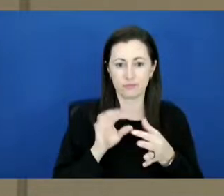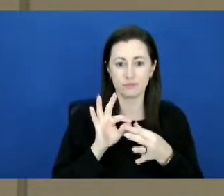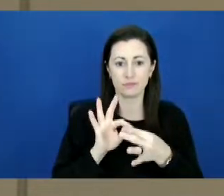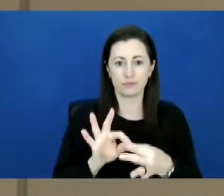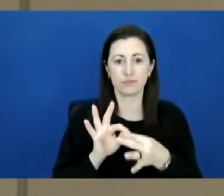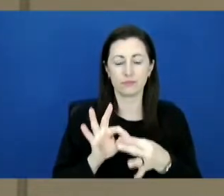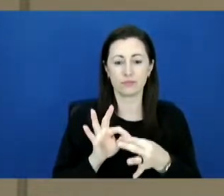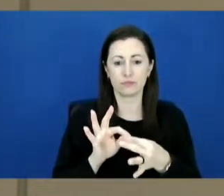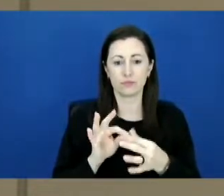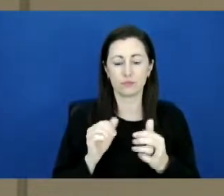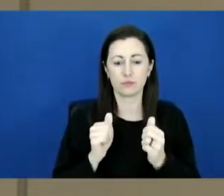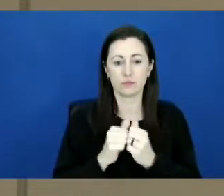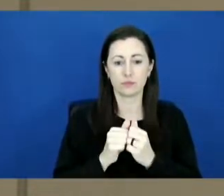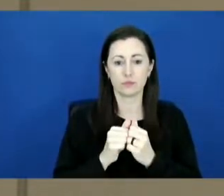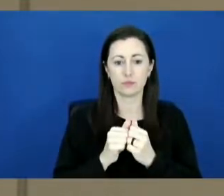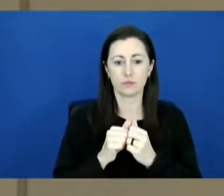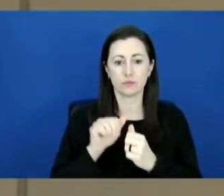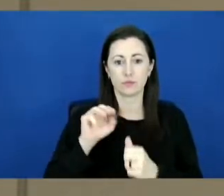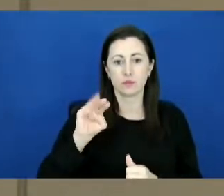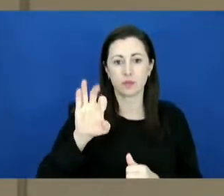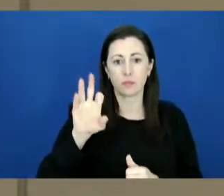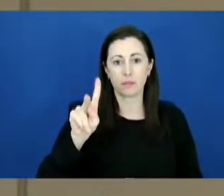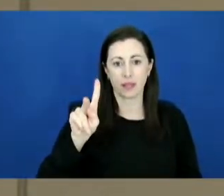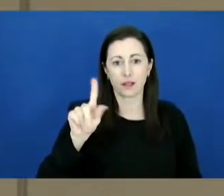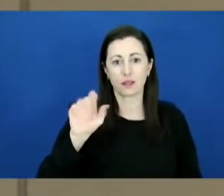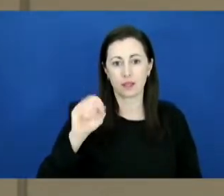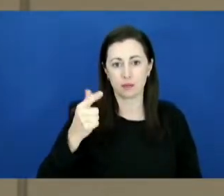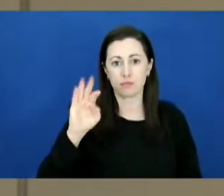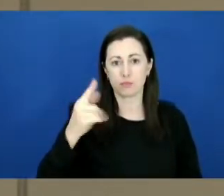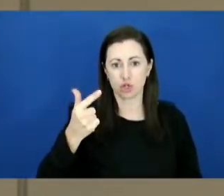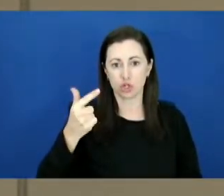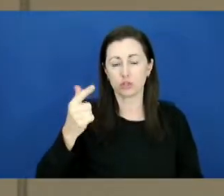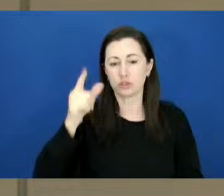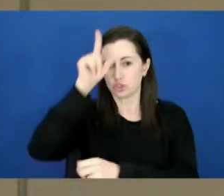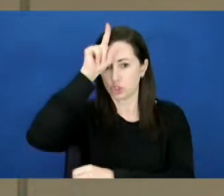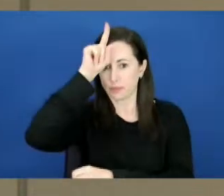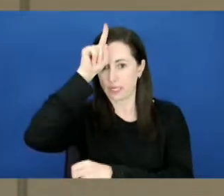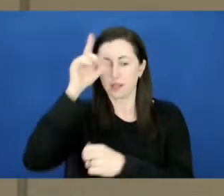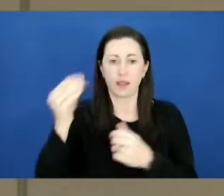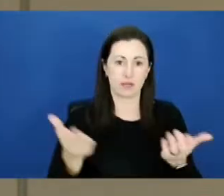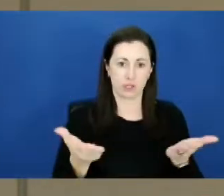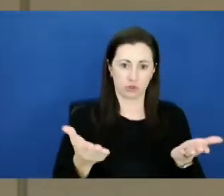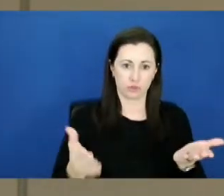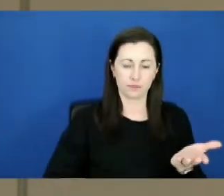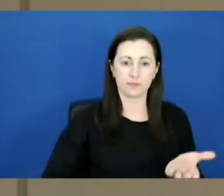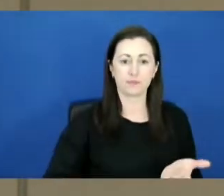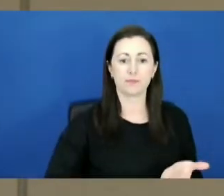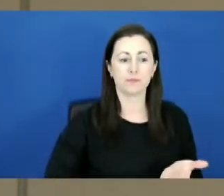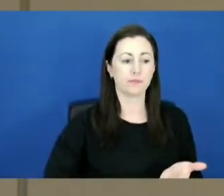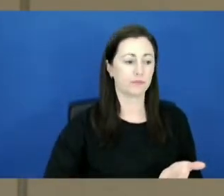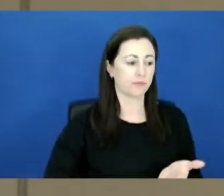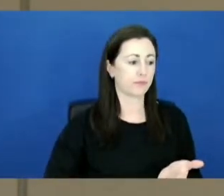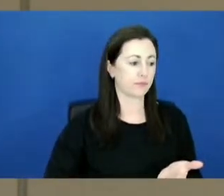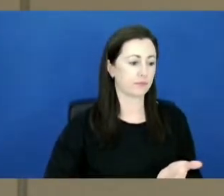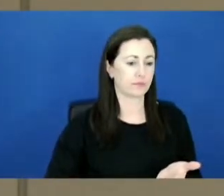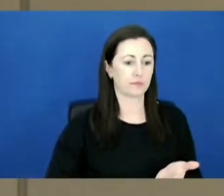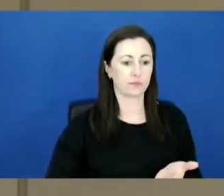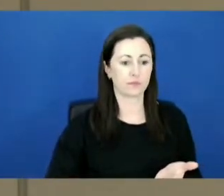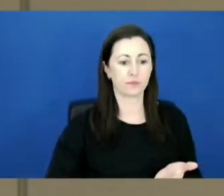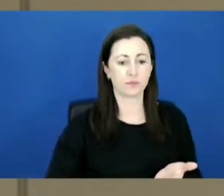WHEN YOU TALKED EARLIER ABOUT